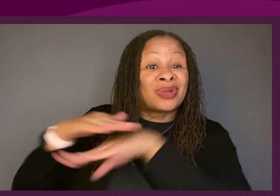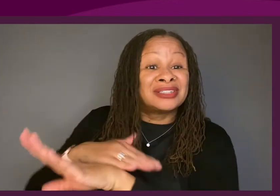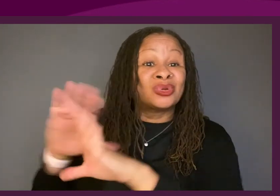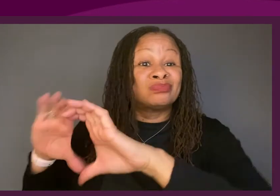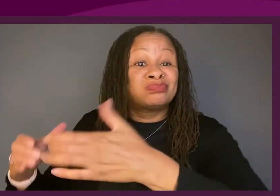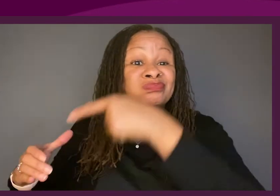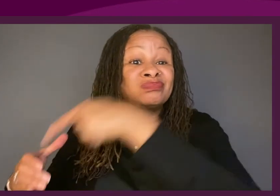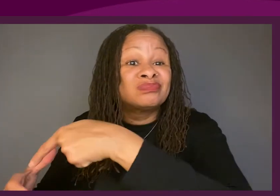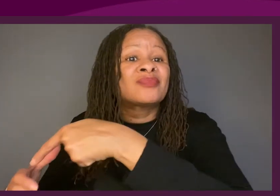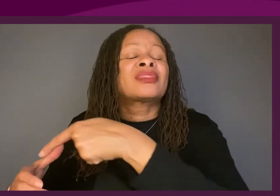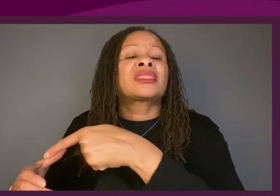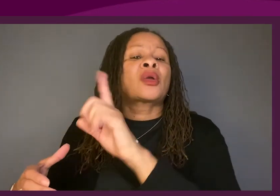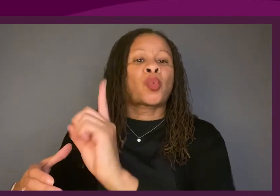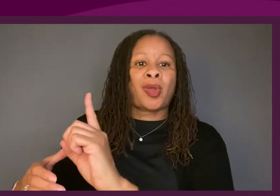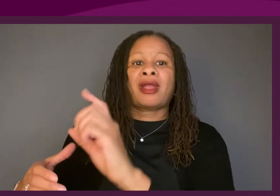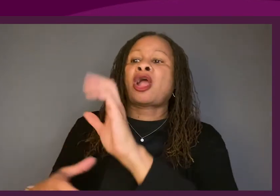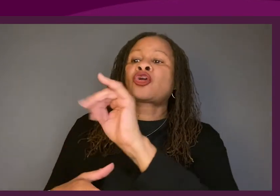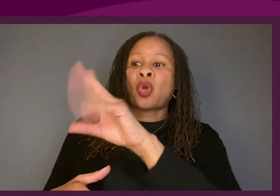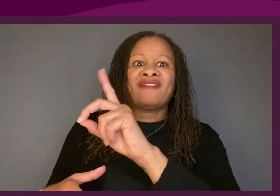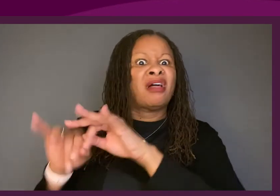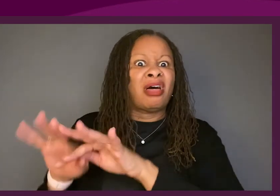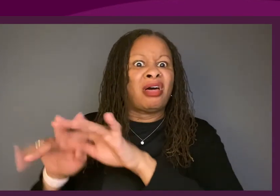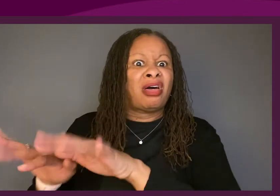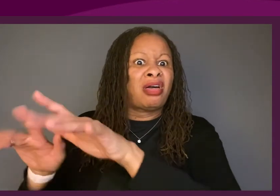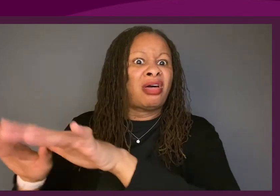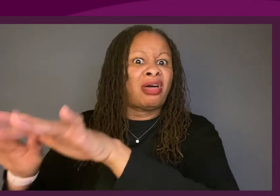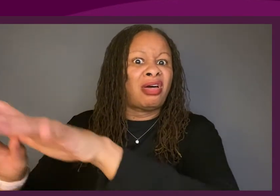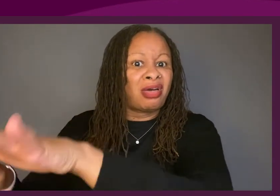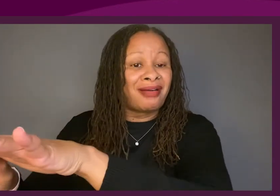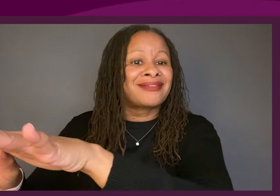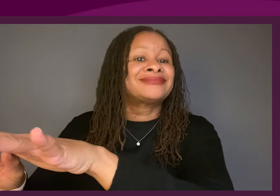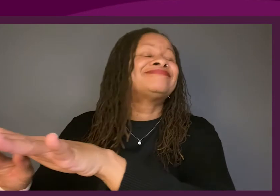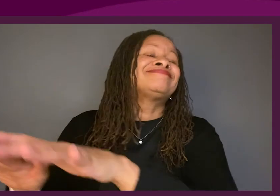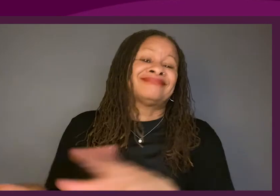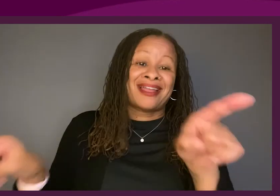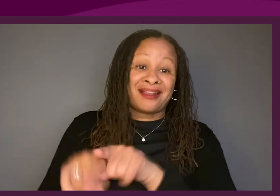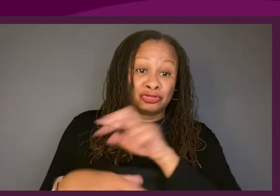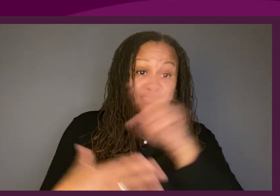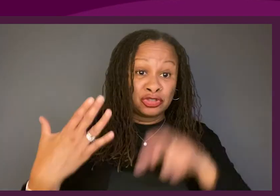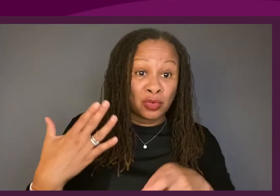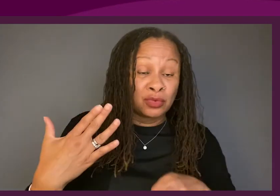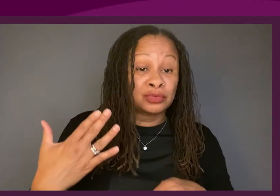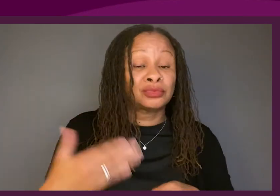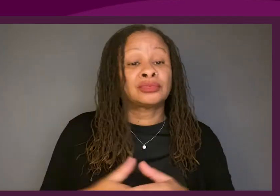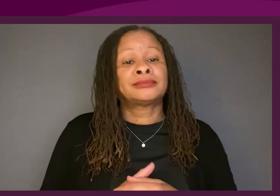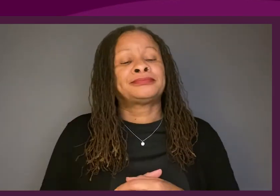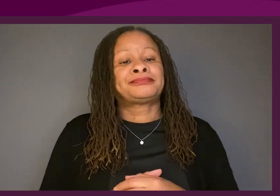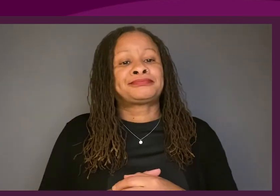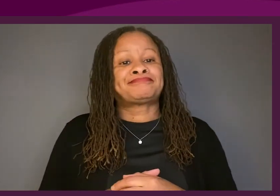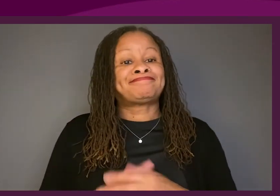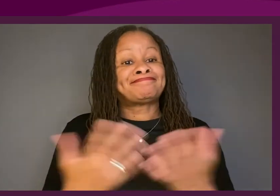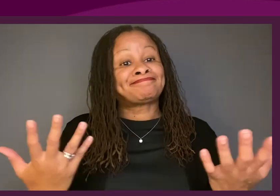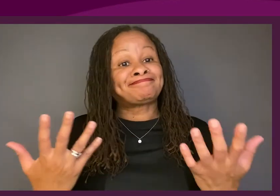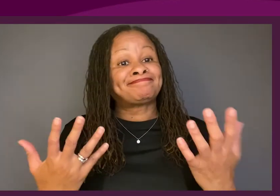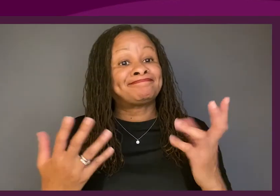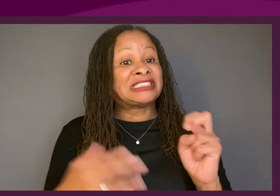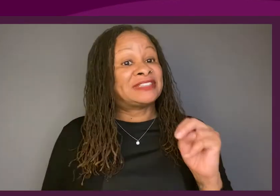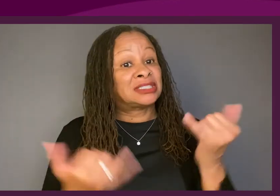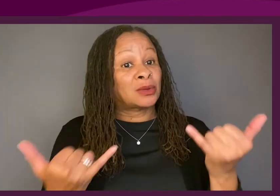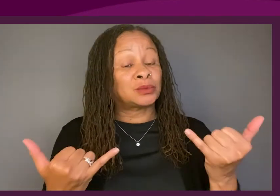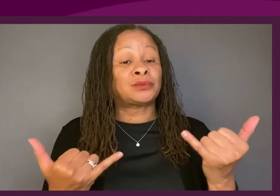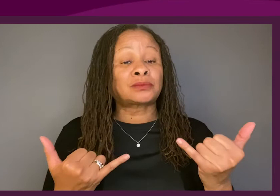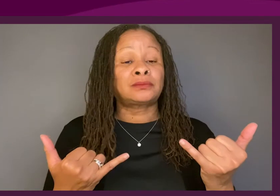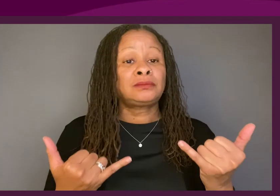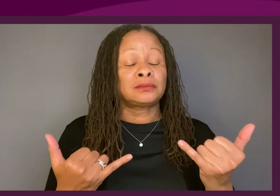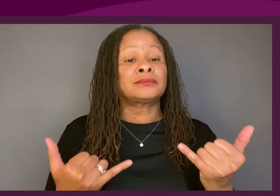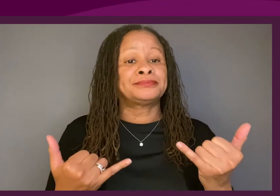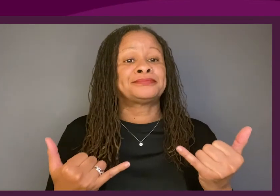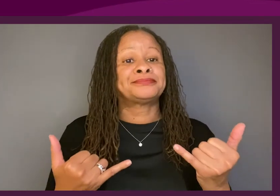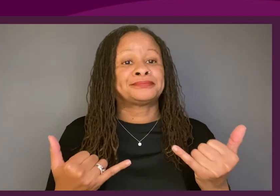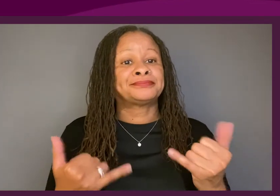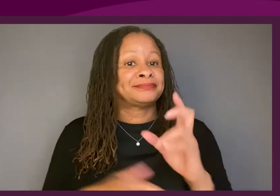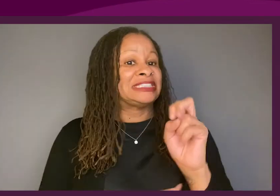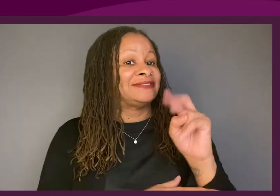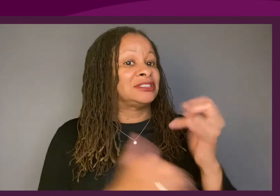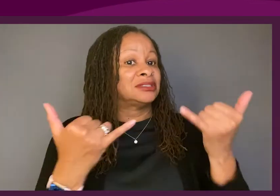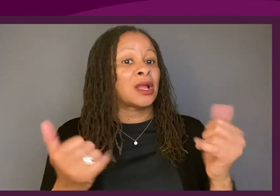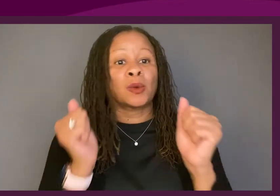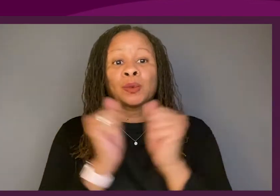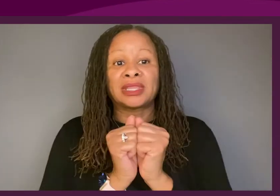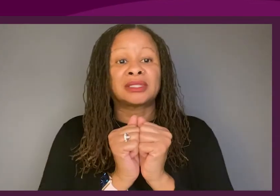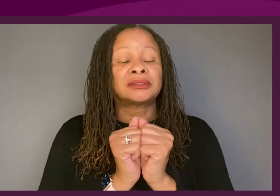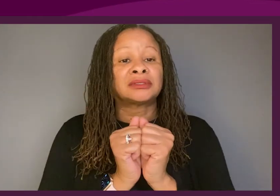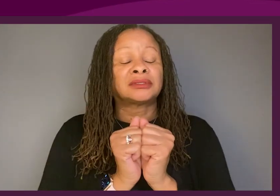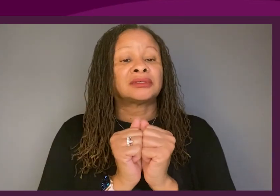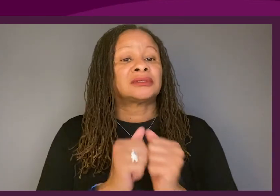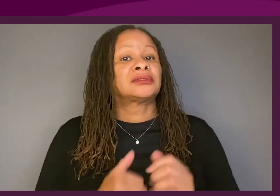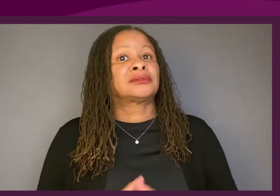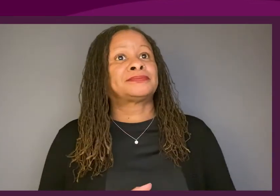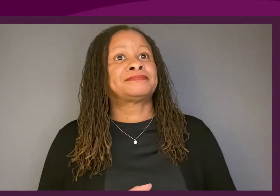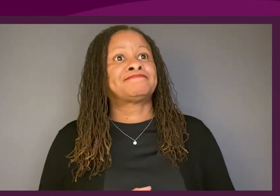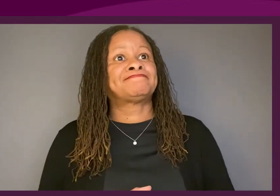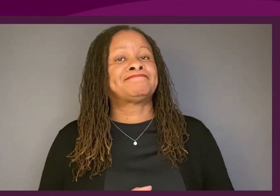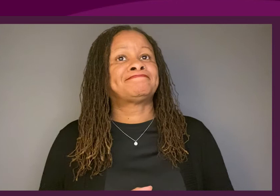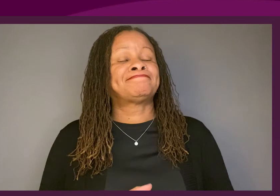As a result, even now with the successful vaccination of so many people in long-term